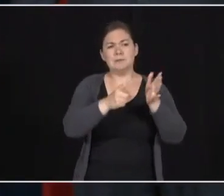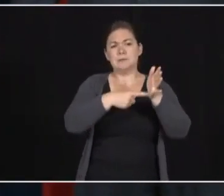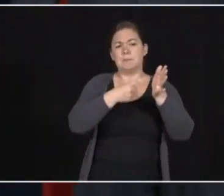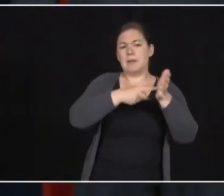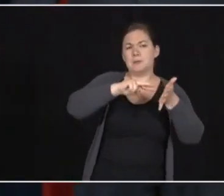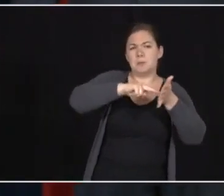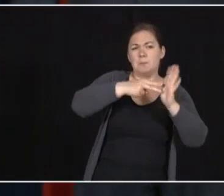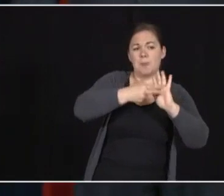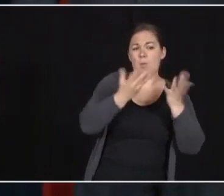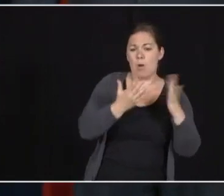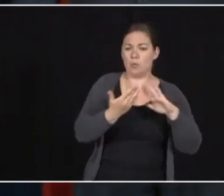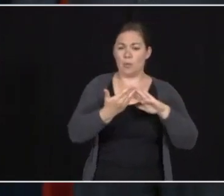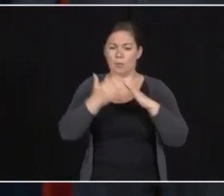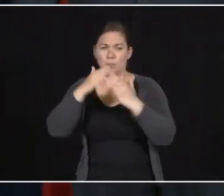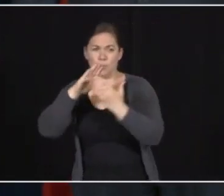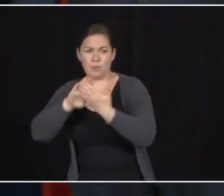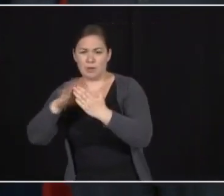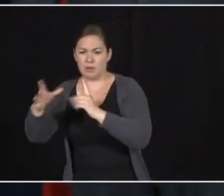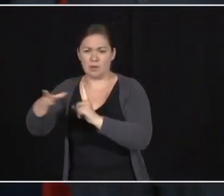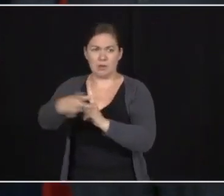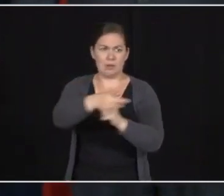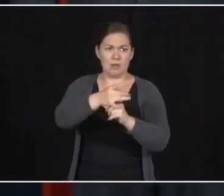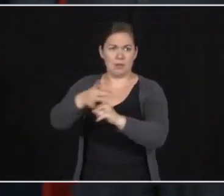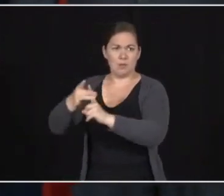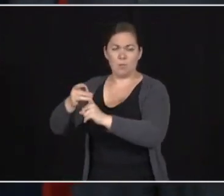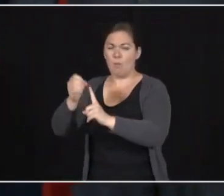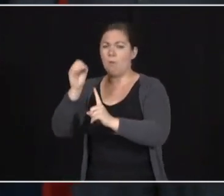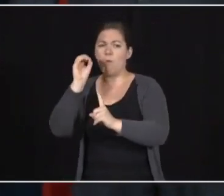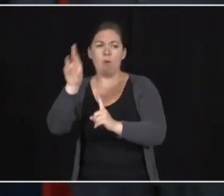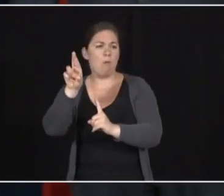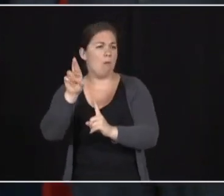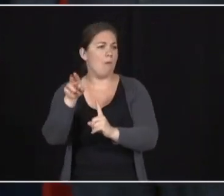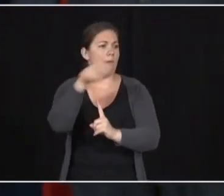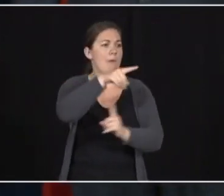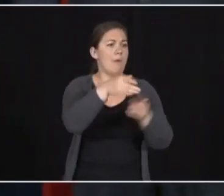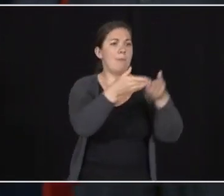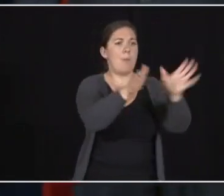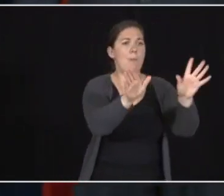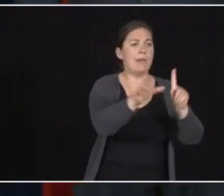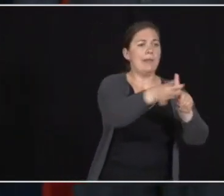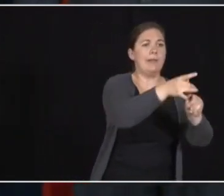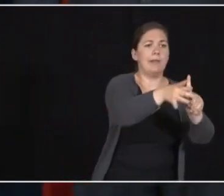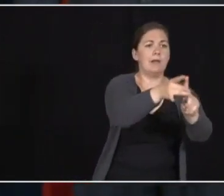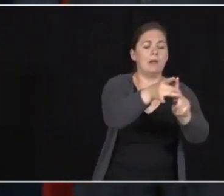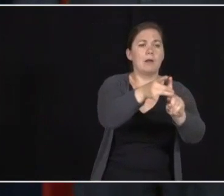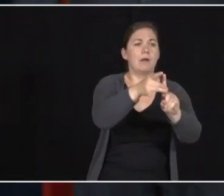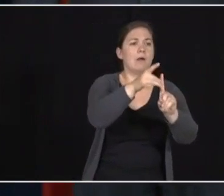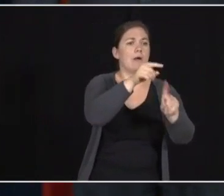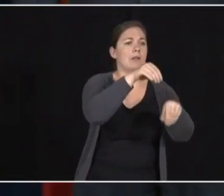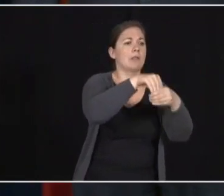versus results from long-term care and so on? As you may know, the number of cases increased today up to